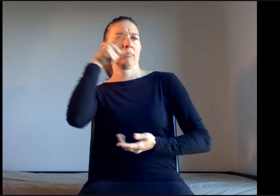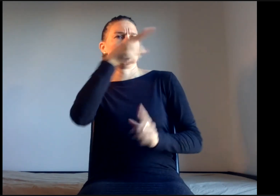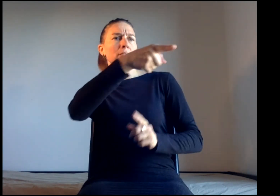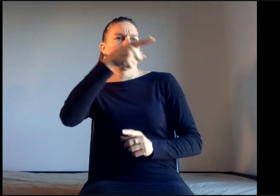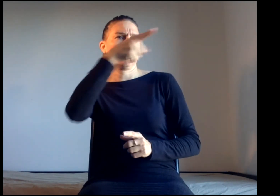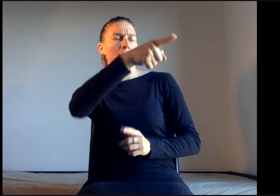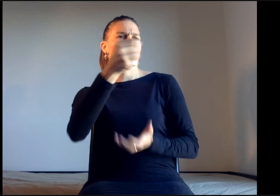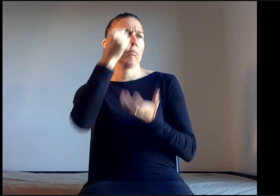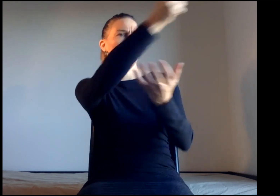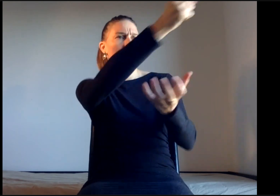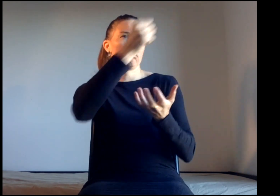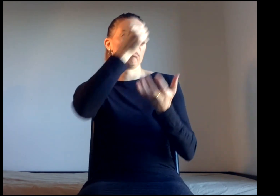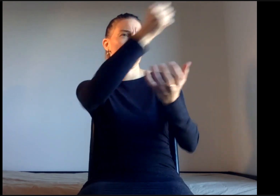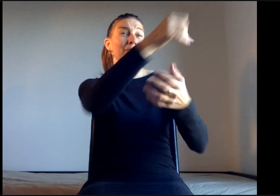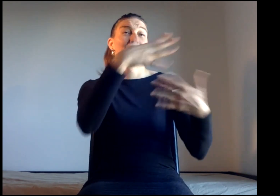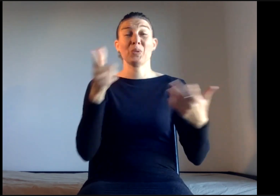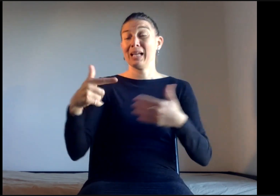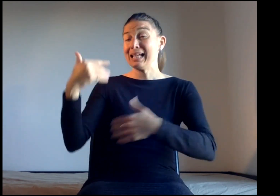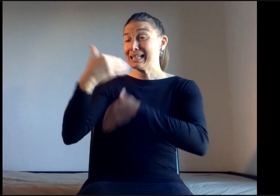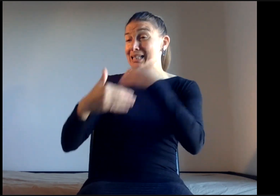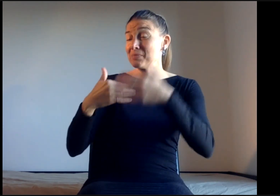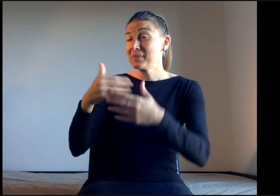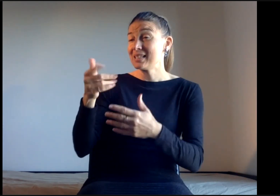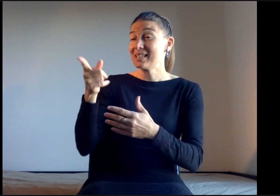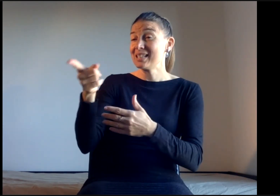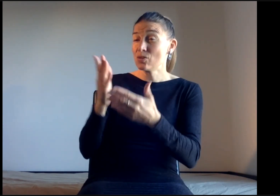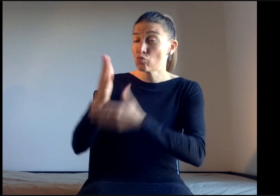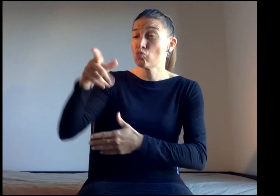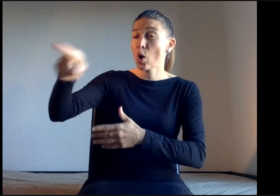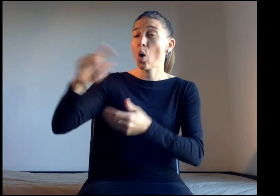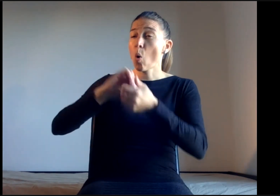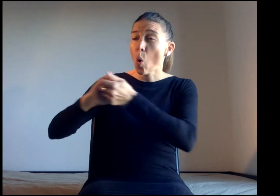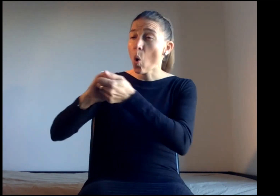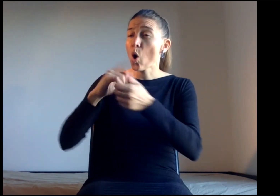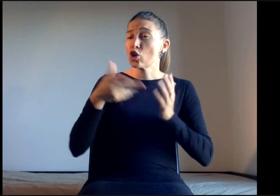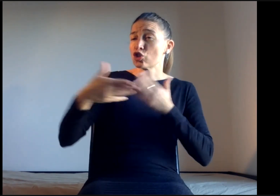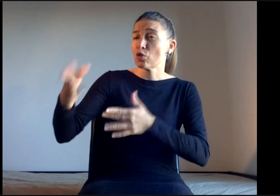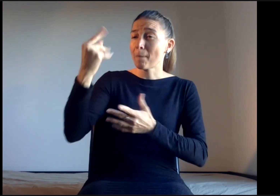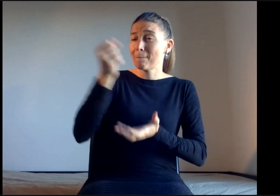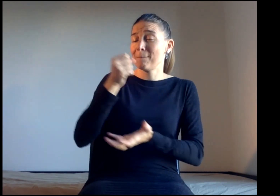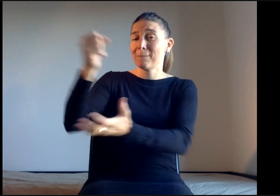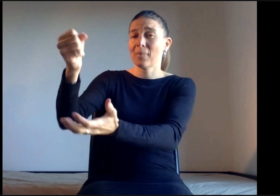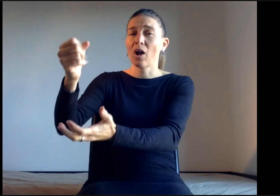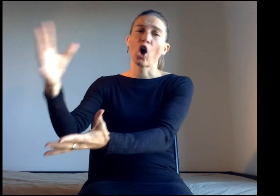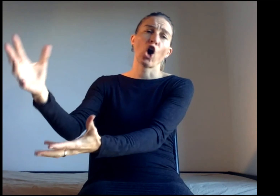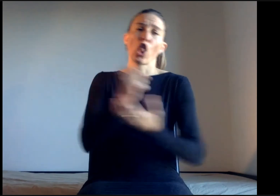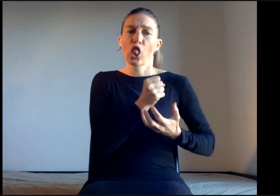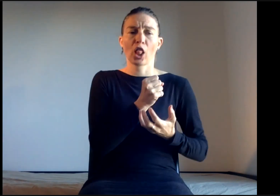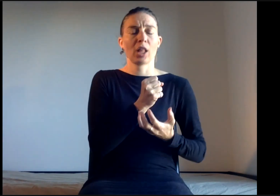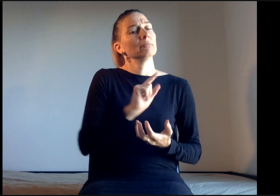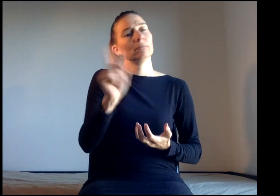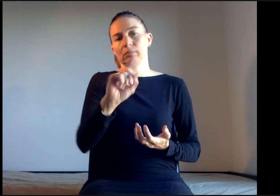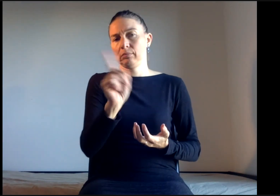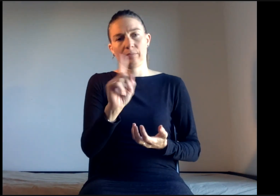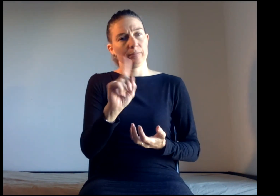related organizations and services. And I think that's something that we must really focus on